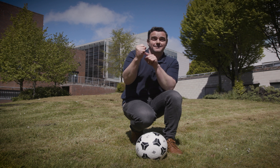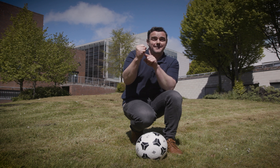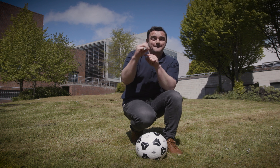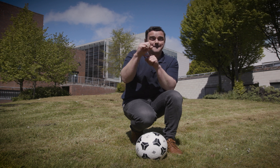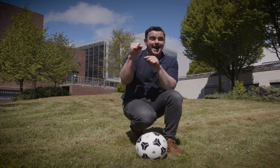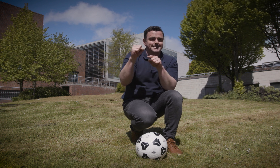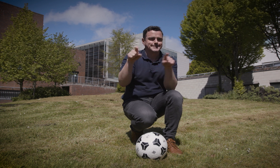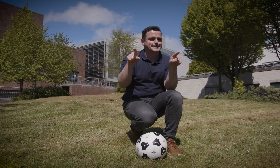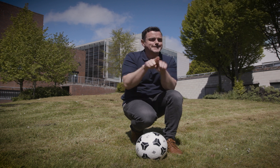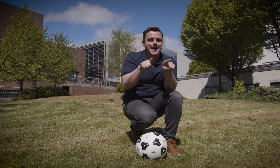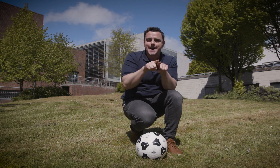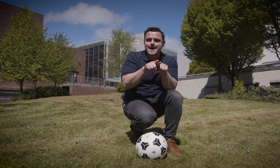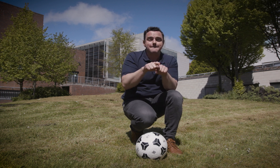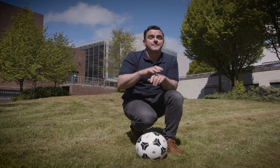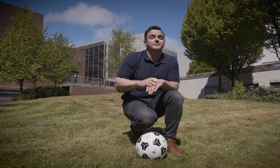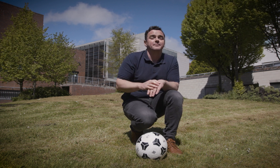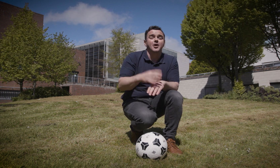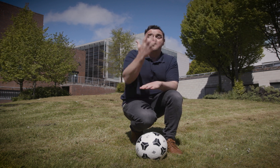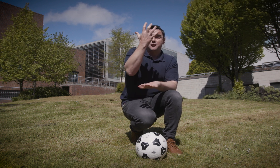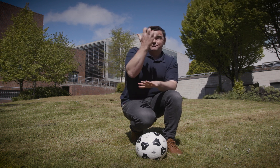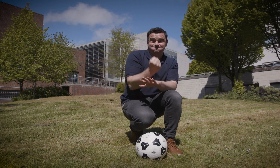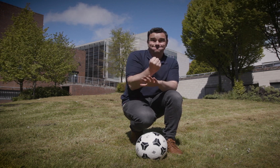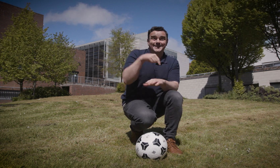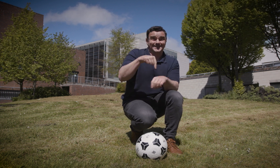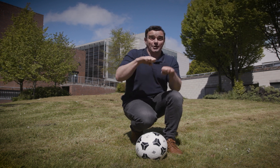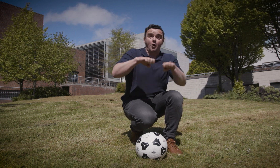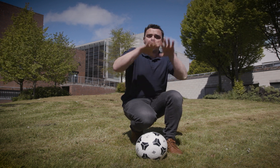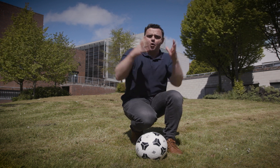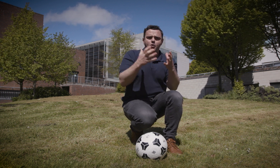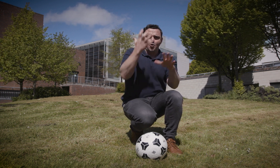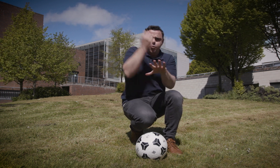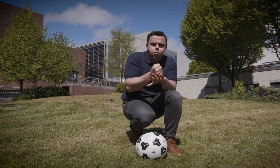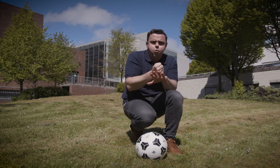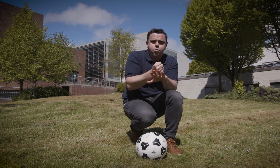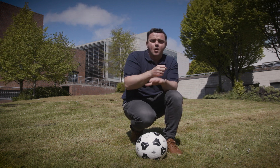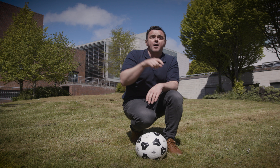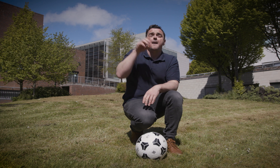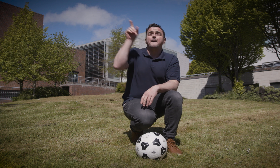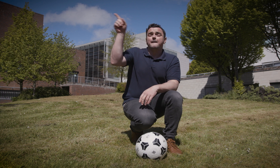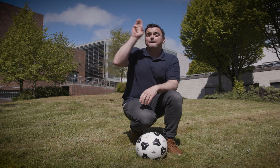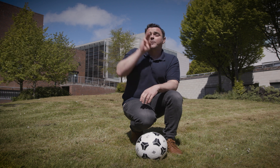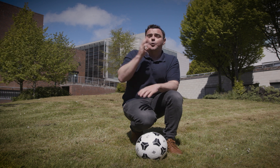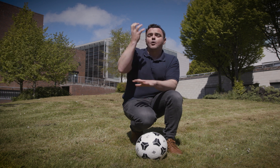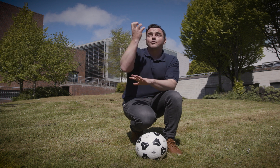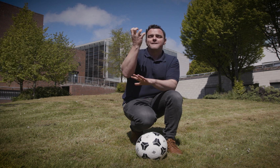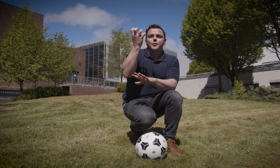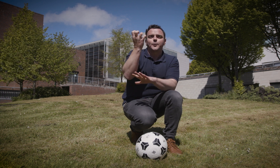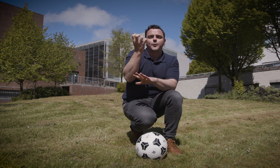is the same in both places. The football returns back down on earth far quicker than on the moon, which is a lower gravity,